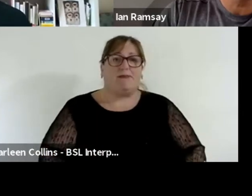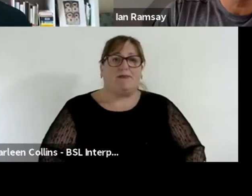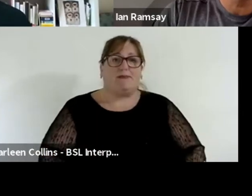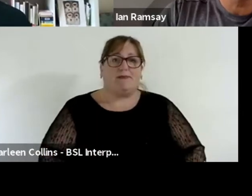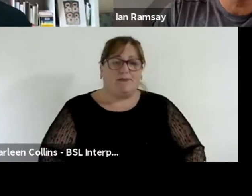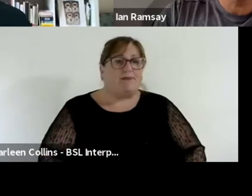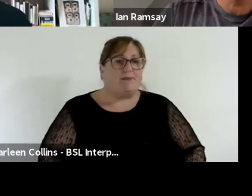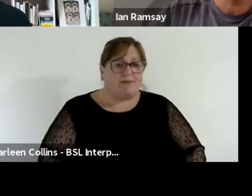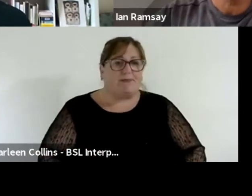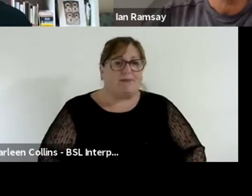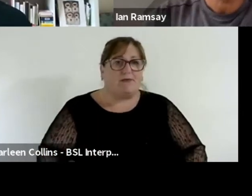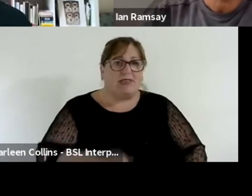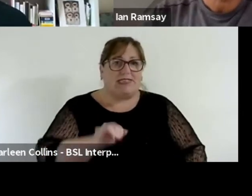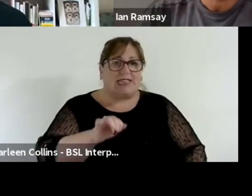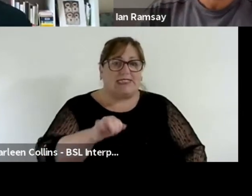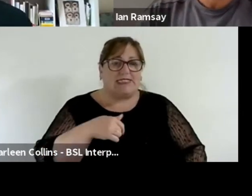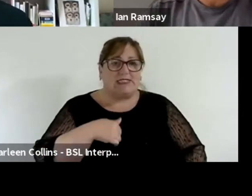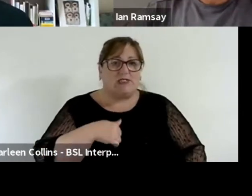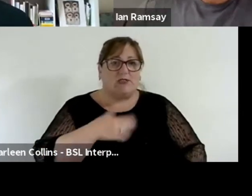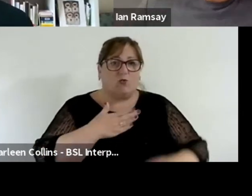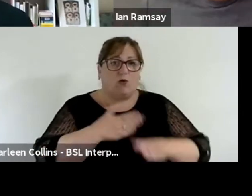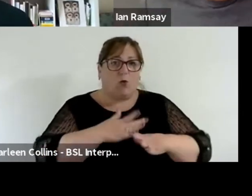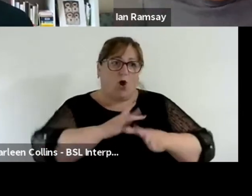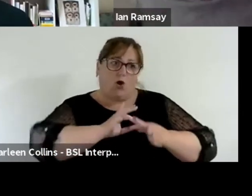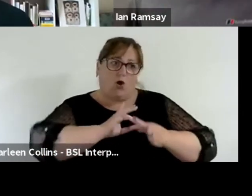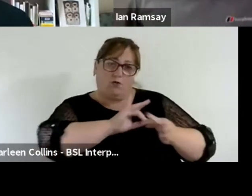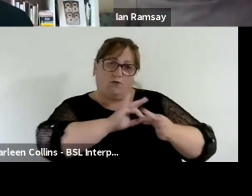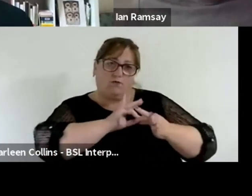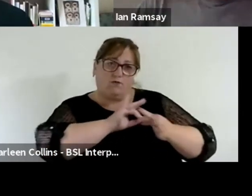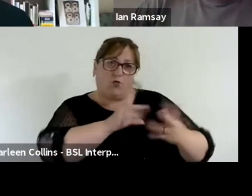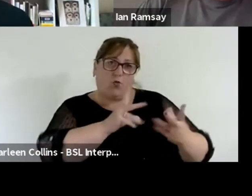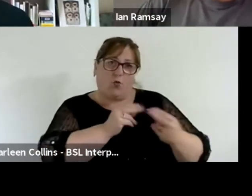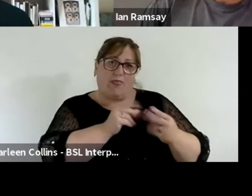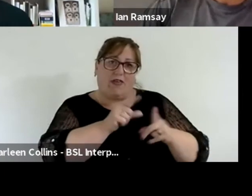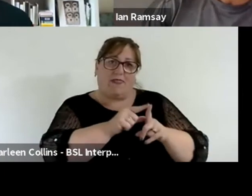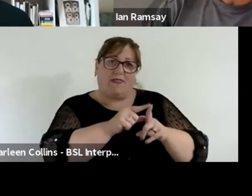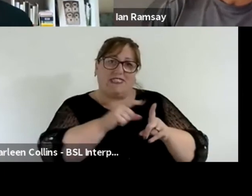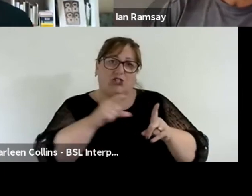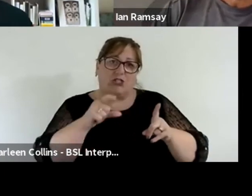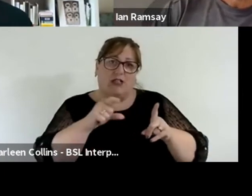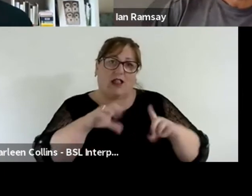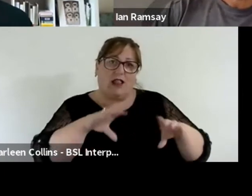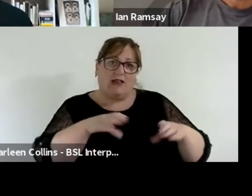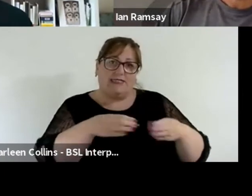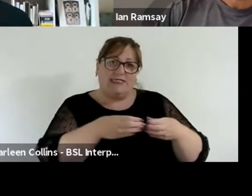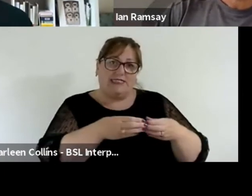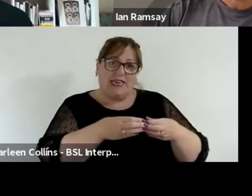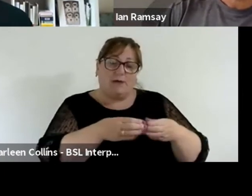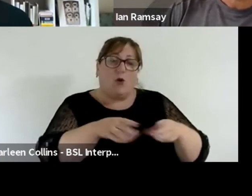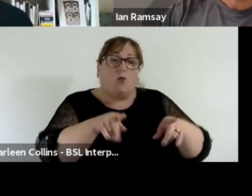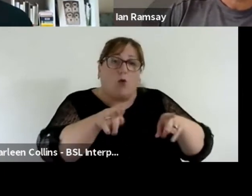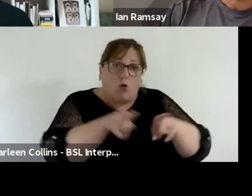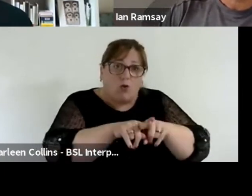Maybe I would ask if Kulvinder has anything to add on that from your experience?